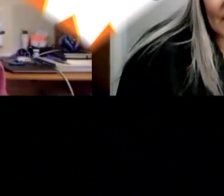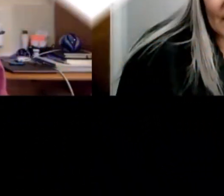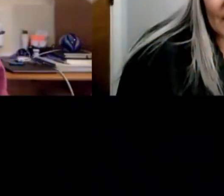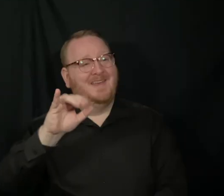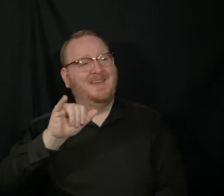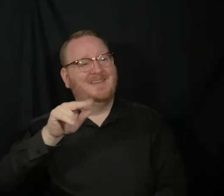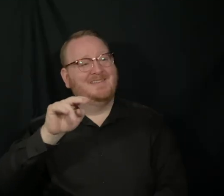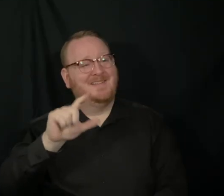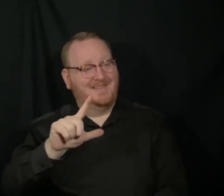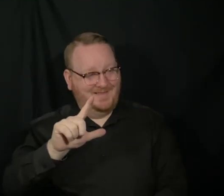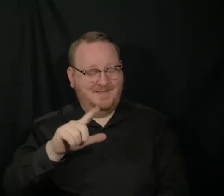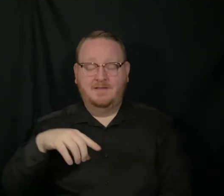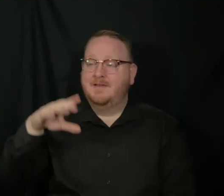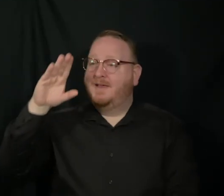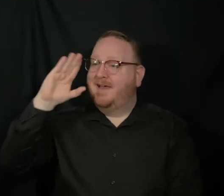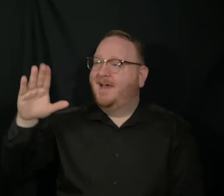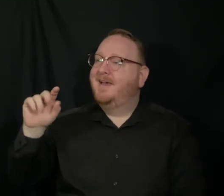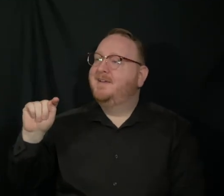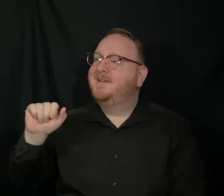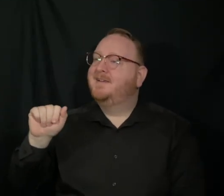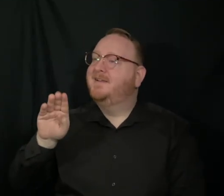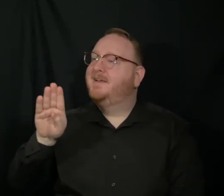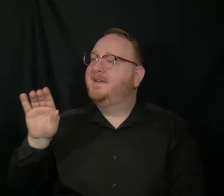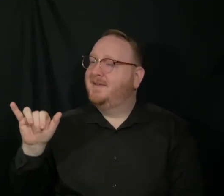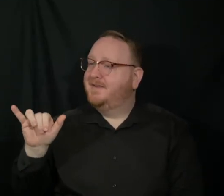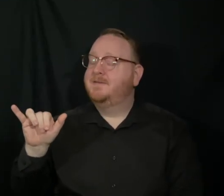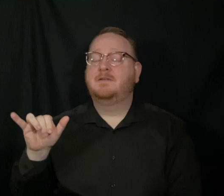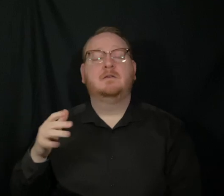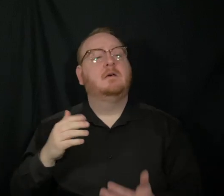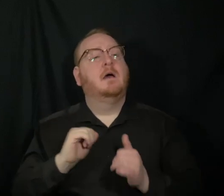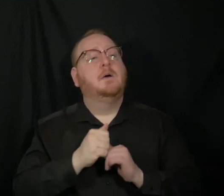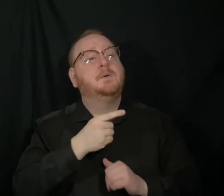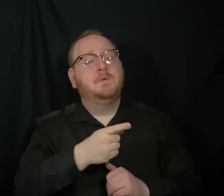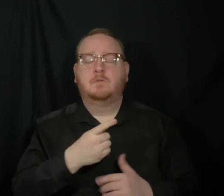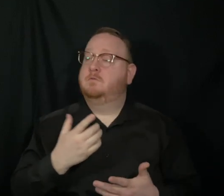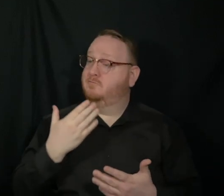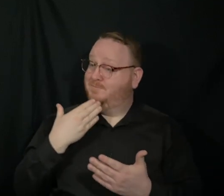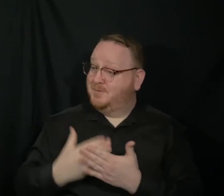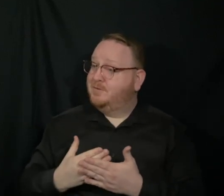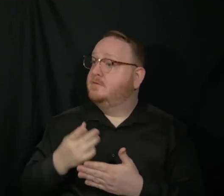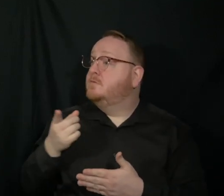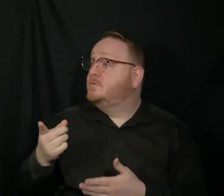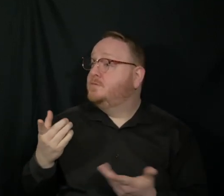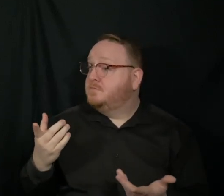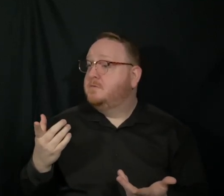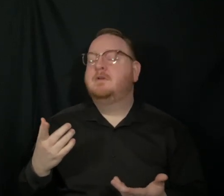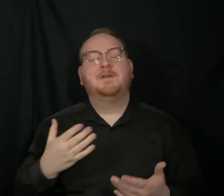Janel Frost: Hi, Janel. Hi, Tabby, Tabby Belhorn: How are you today? Janel Frost: I'm good, how about you? Tabby Belhorn: Good.